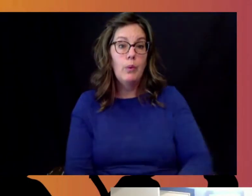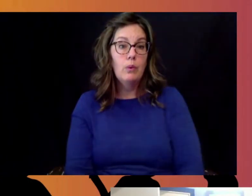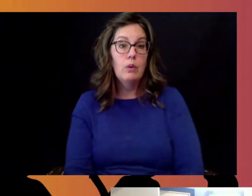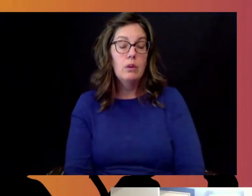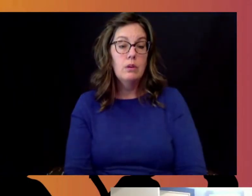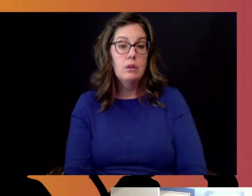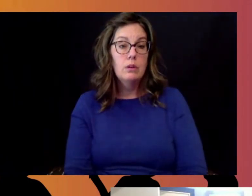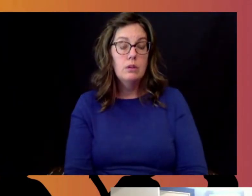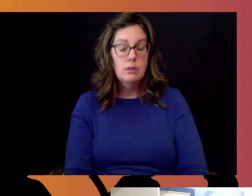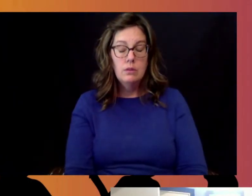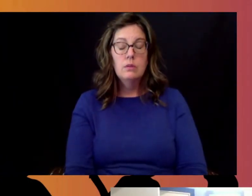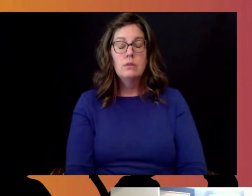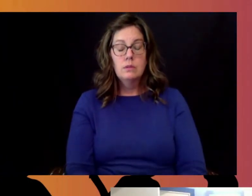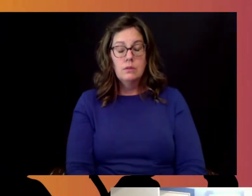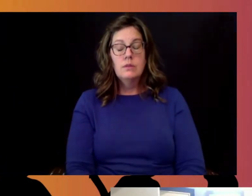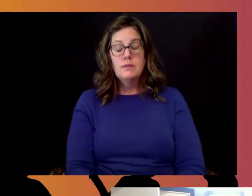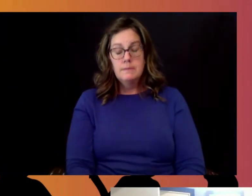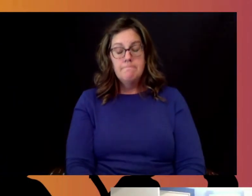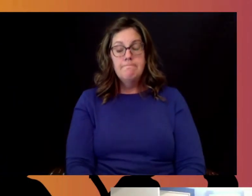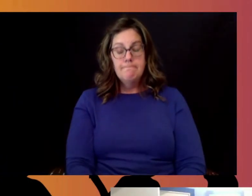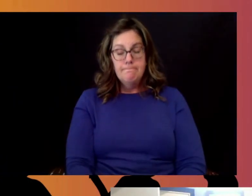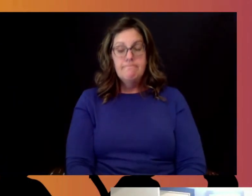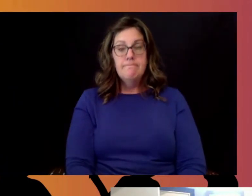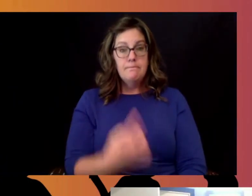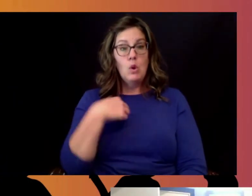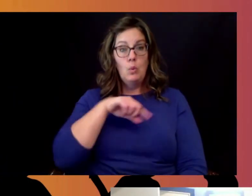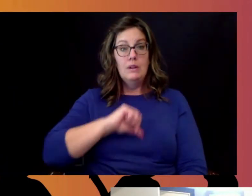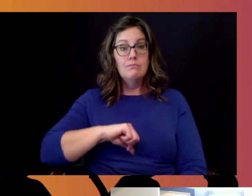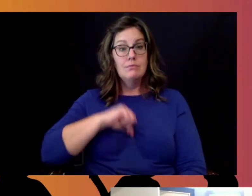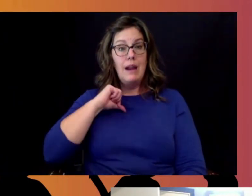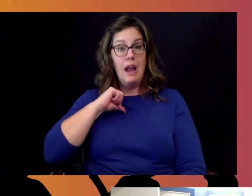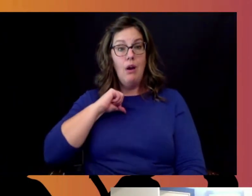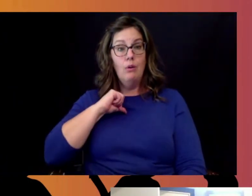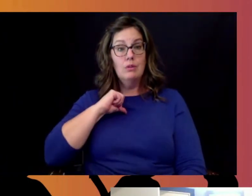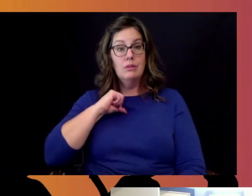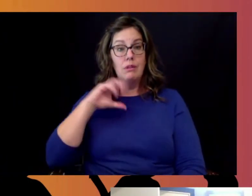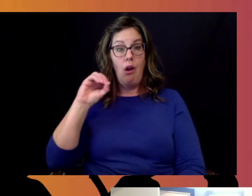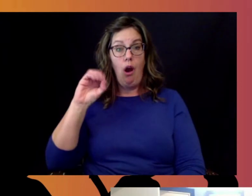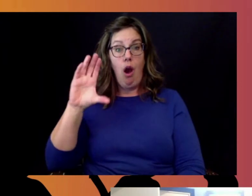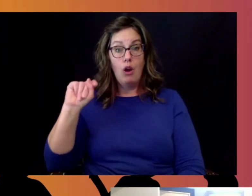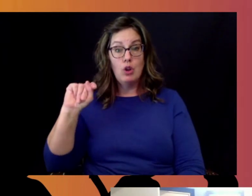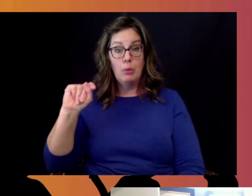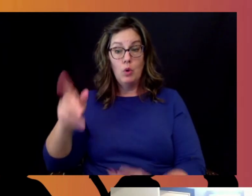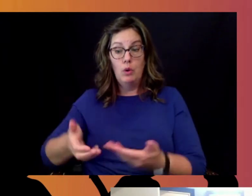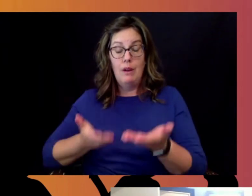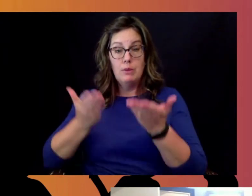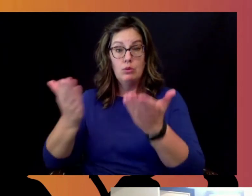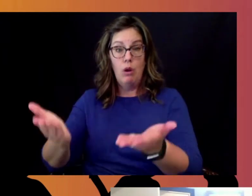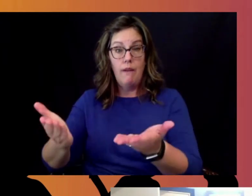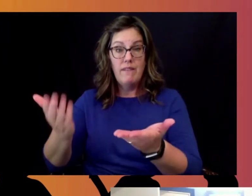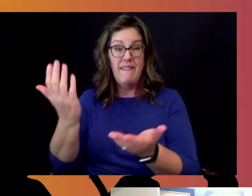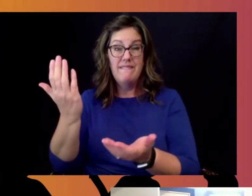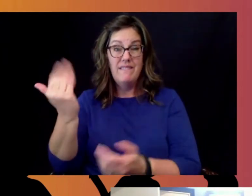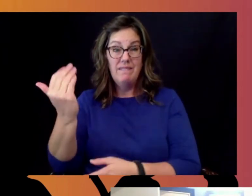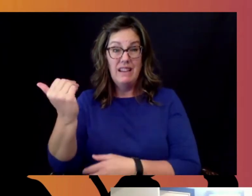really proud that um in the month of october we were able to offer 15 families uh 2500 in